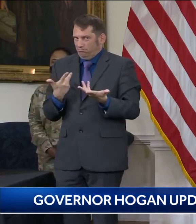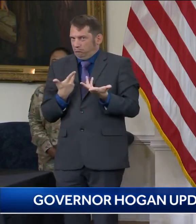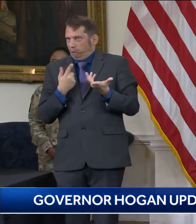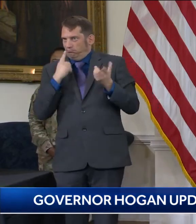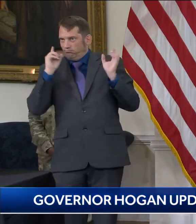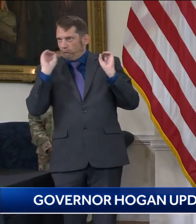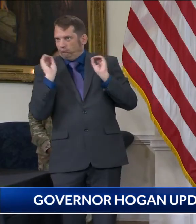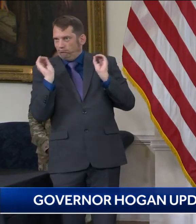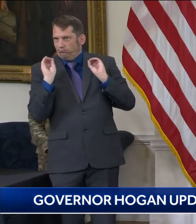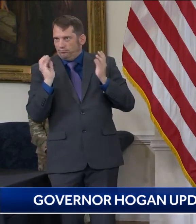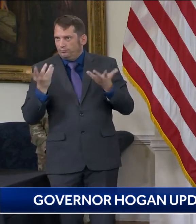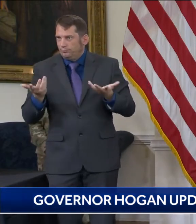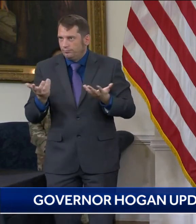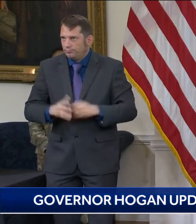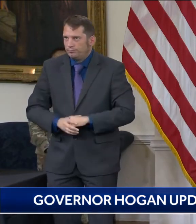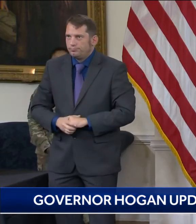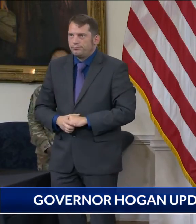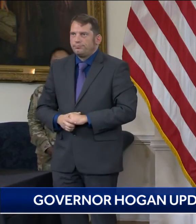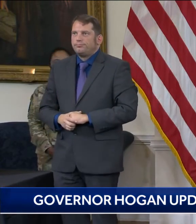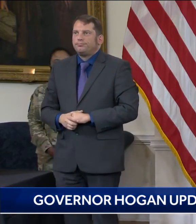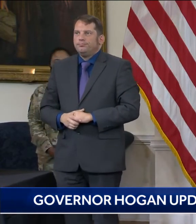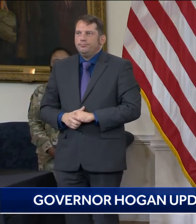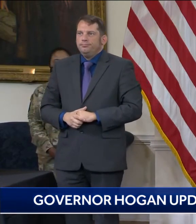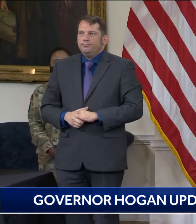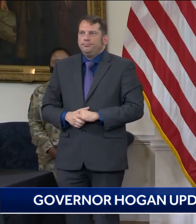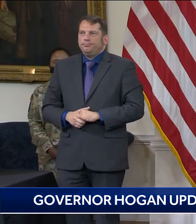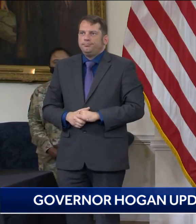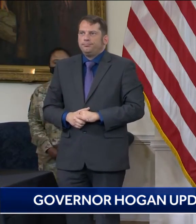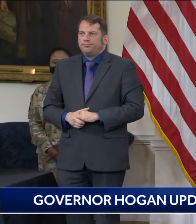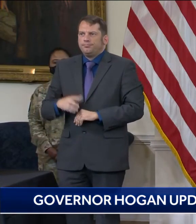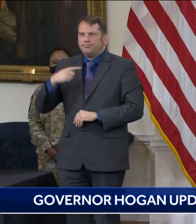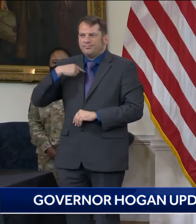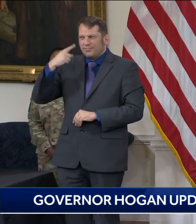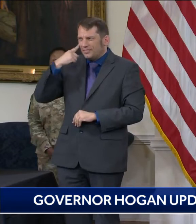I HAVE NOT SEEN THE ANNOUNCEMENT I THINK IT SOUNDS GOOD GOOD IDEA.